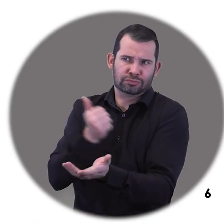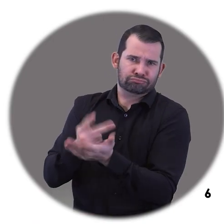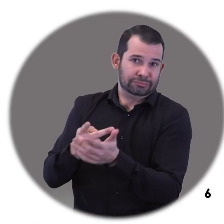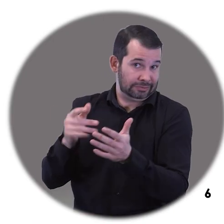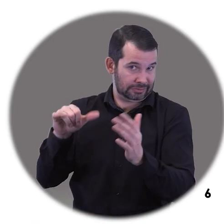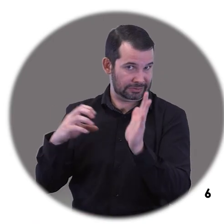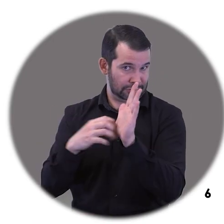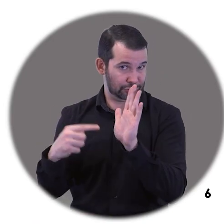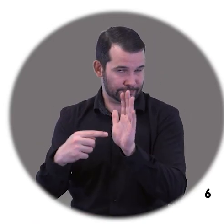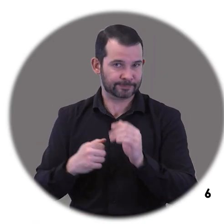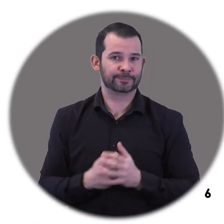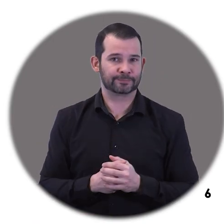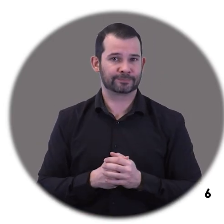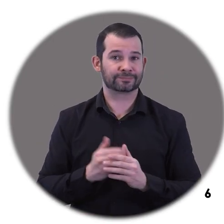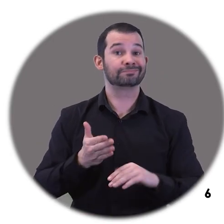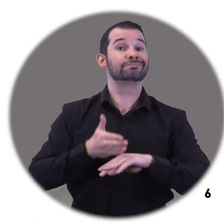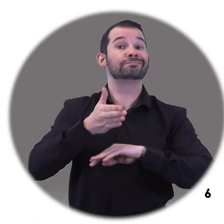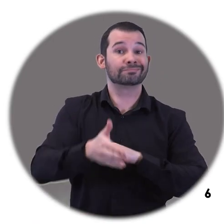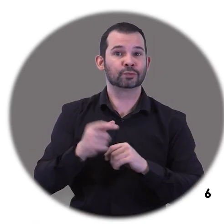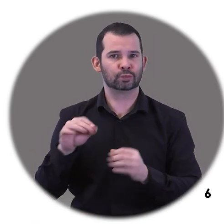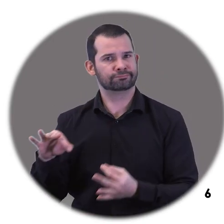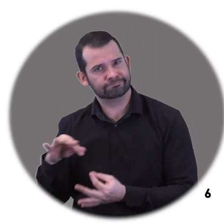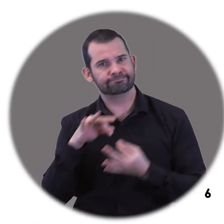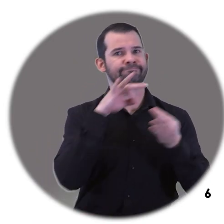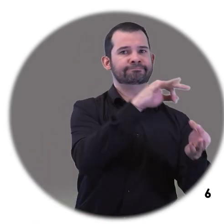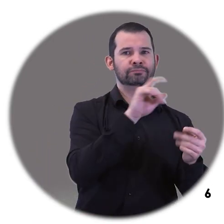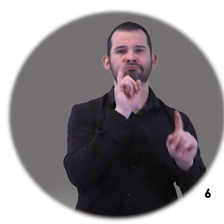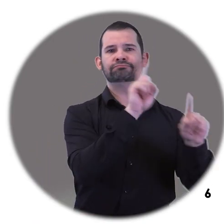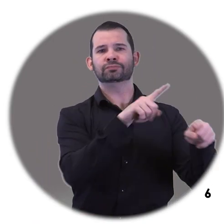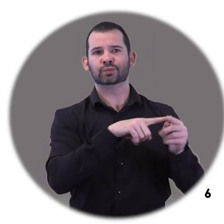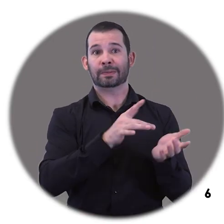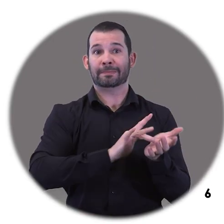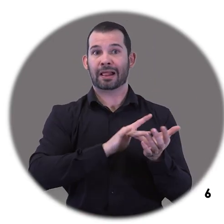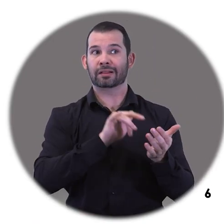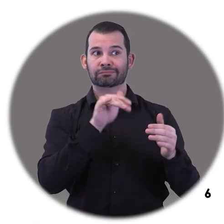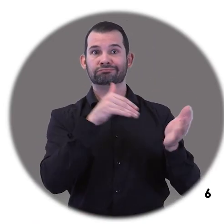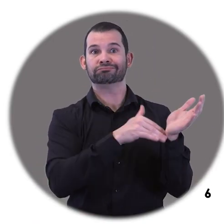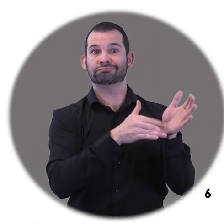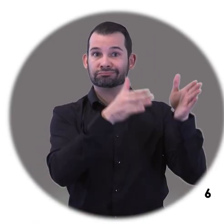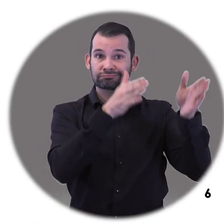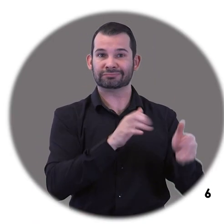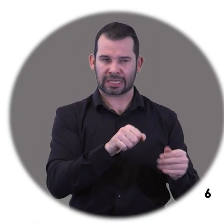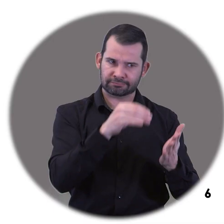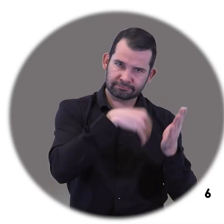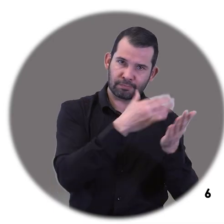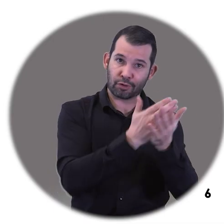Then, take the form to a medical practitioner who can complete Part B of the form.